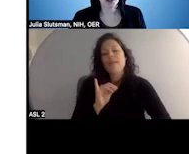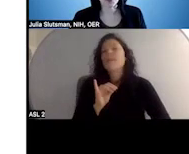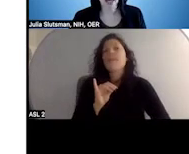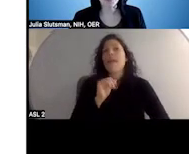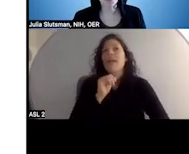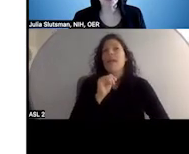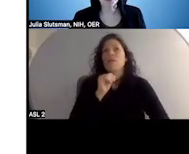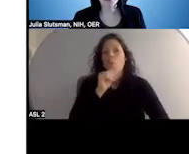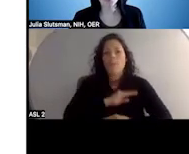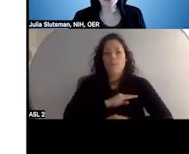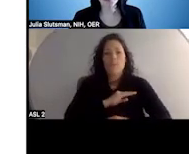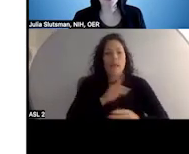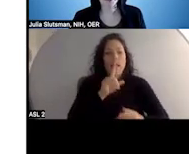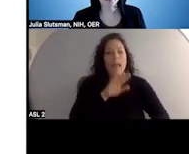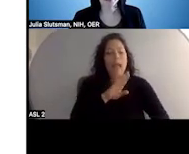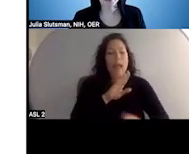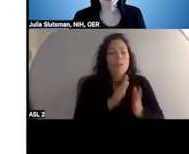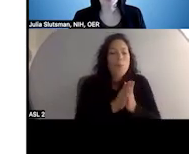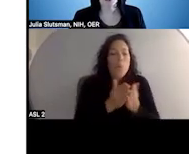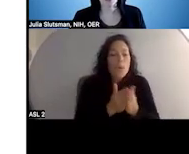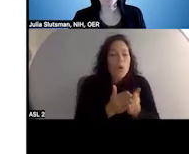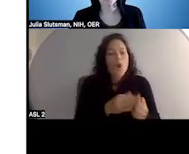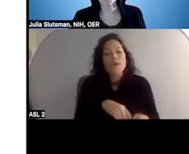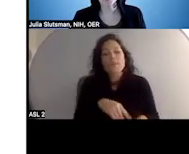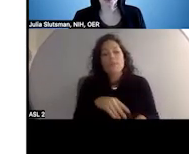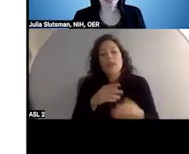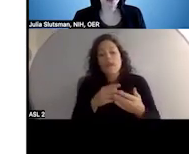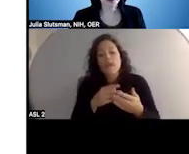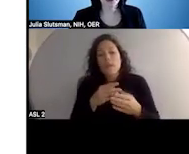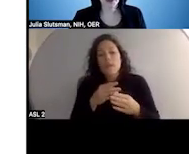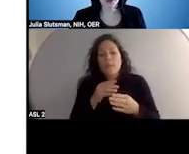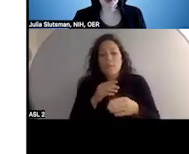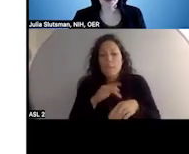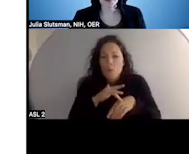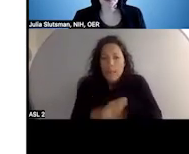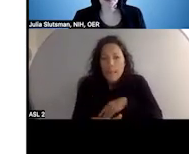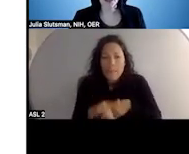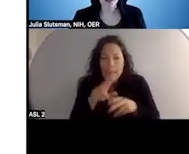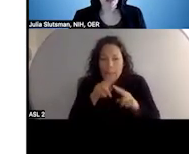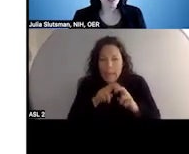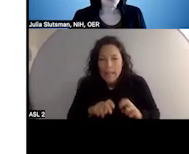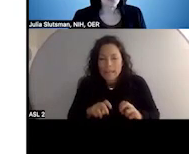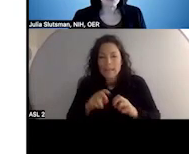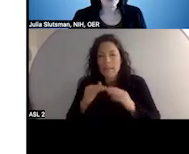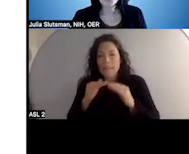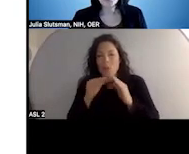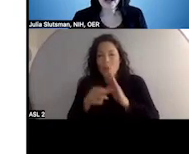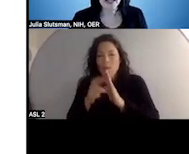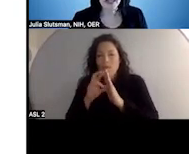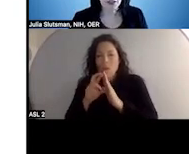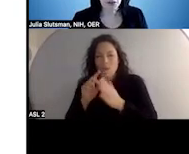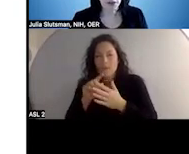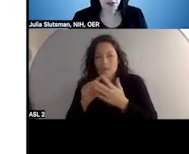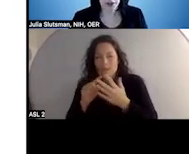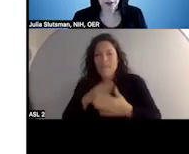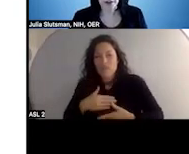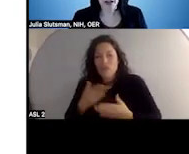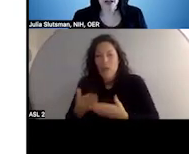are lab notebooks, preliminary analyses, physical objects, peer reviews. With regard to when data should be shared,